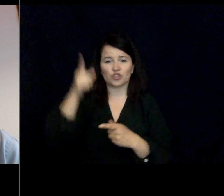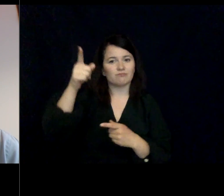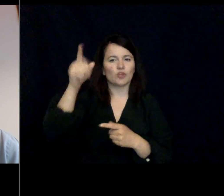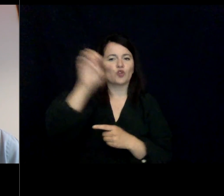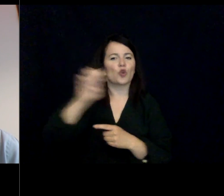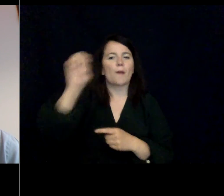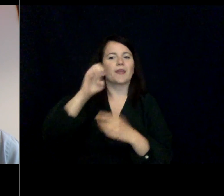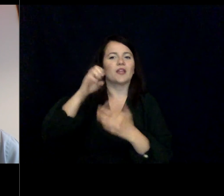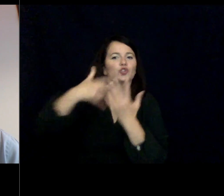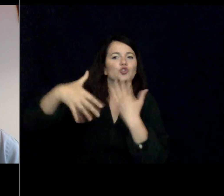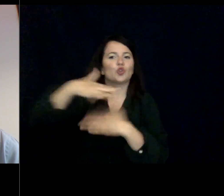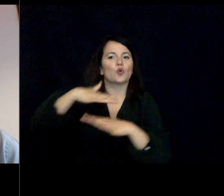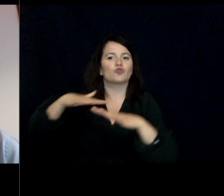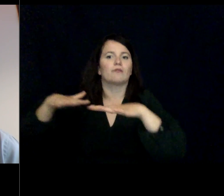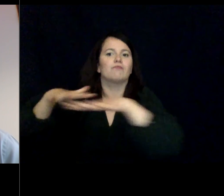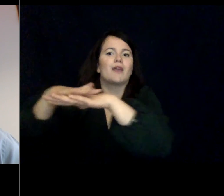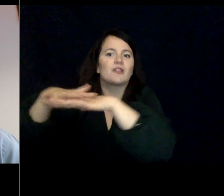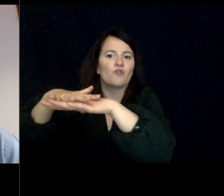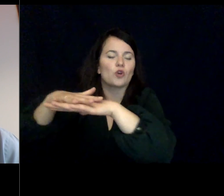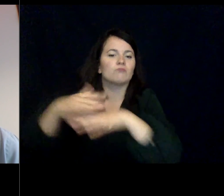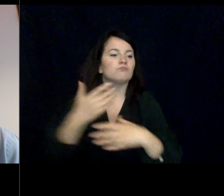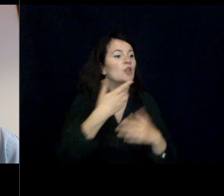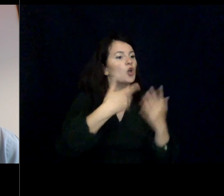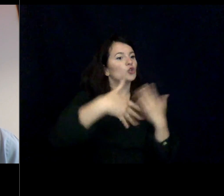social partners, EPSU and the social employers.